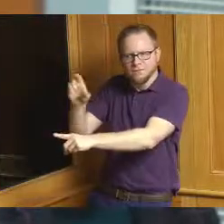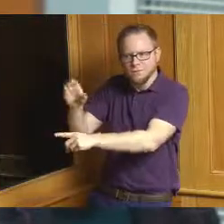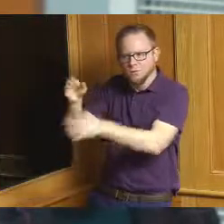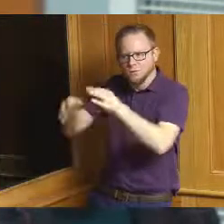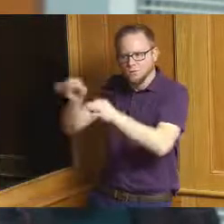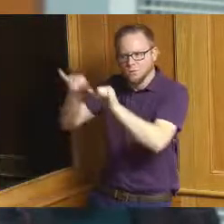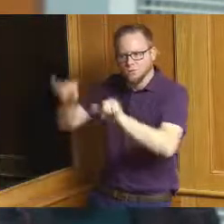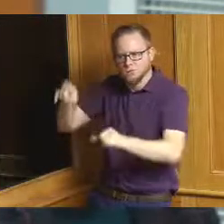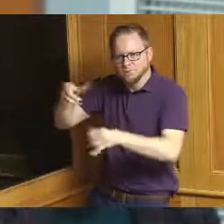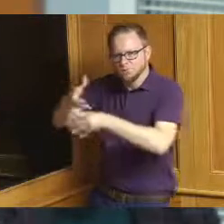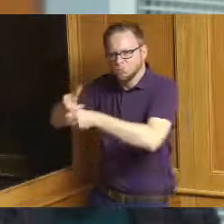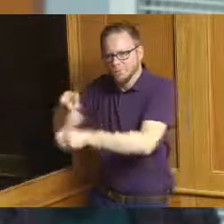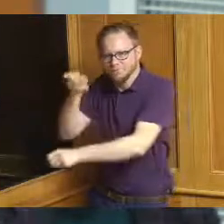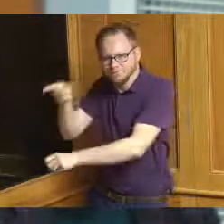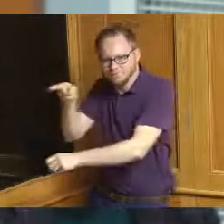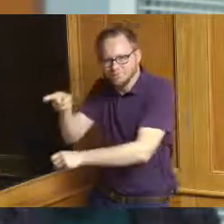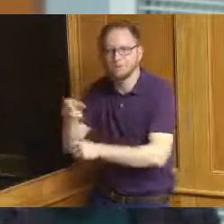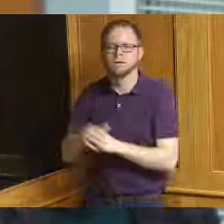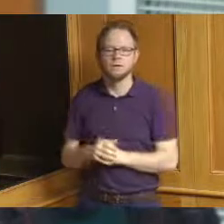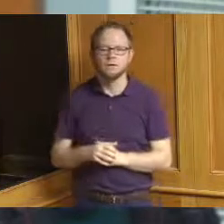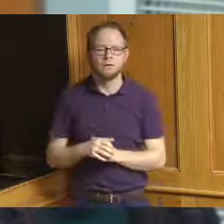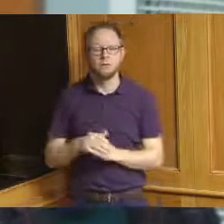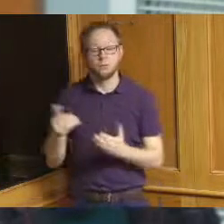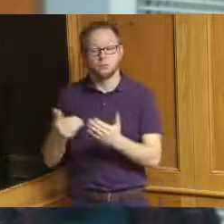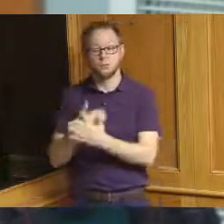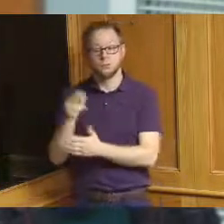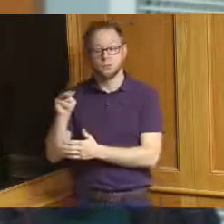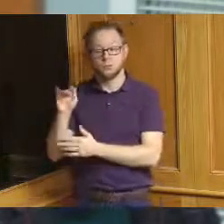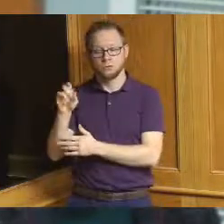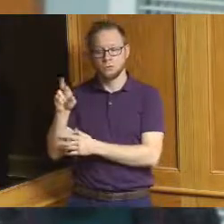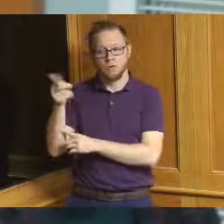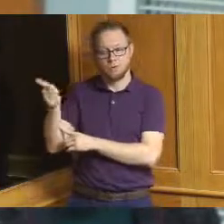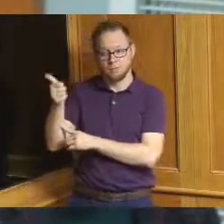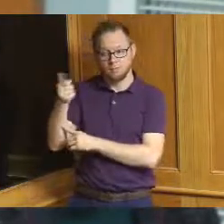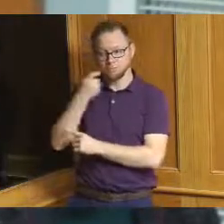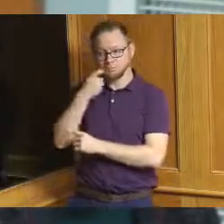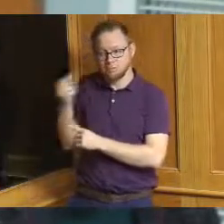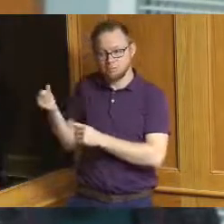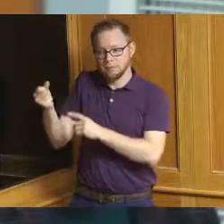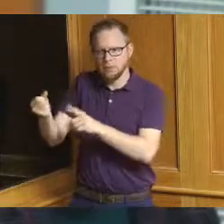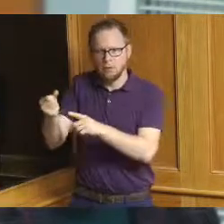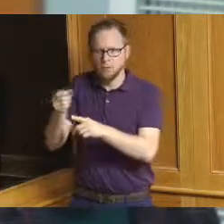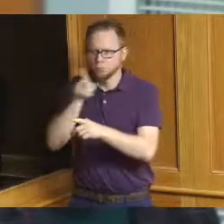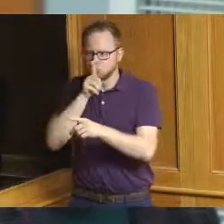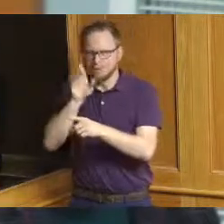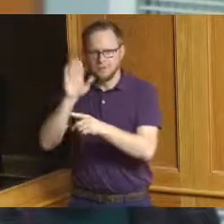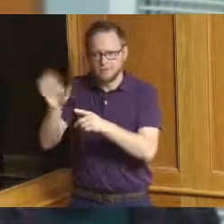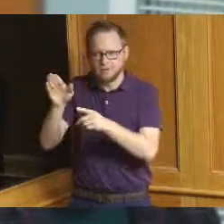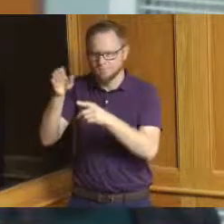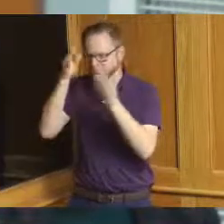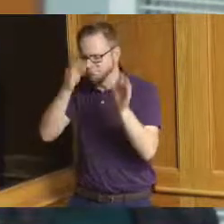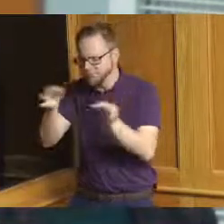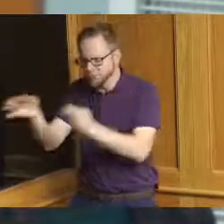certainly many things that our new Mayor has done in that office has solidified transparency